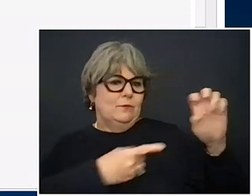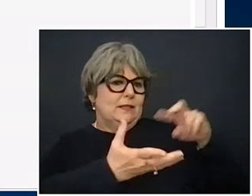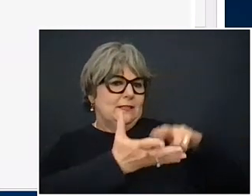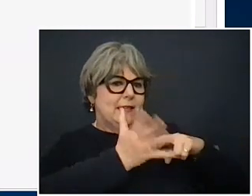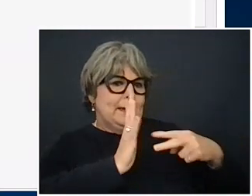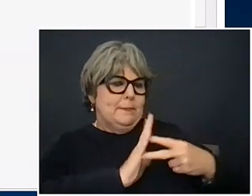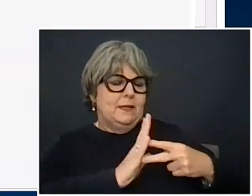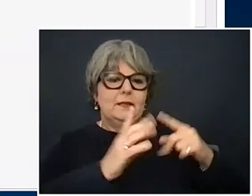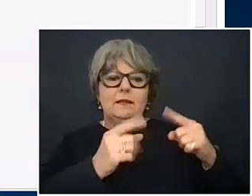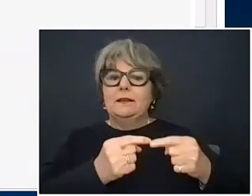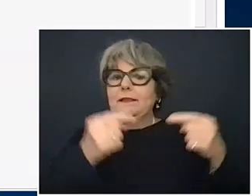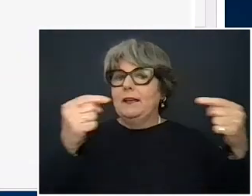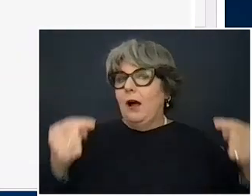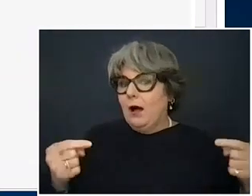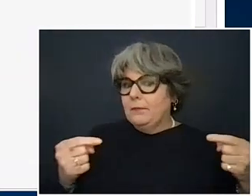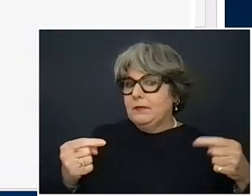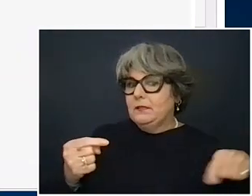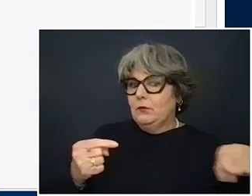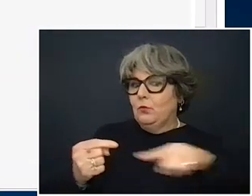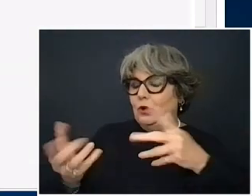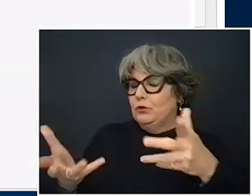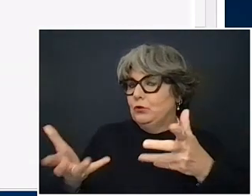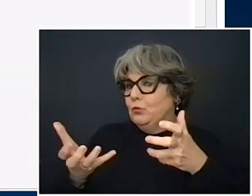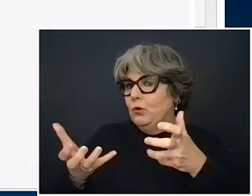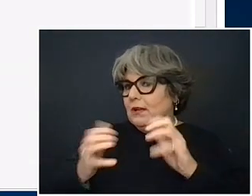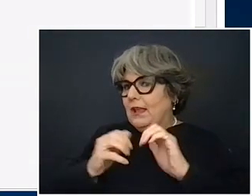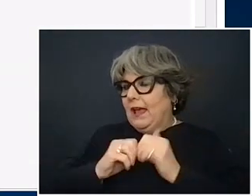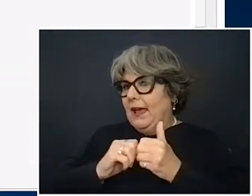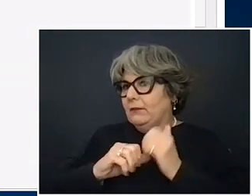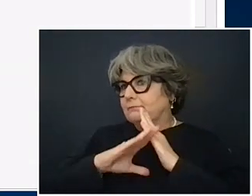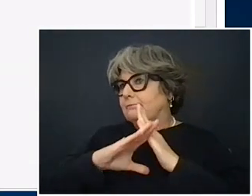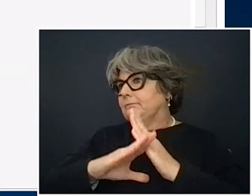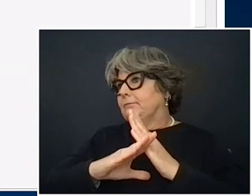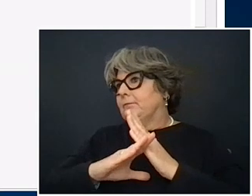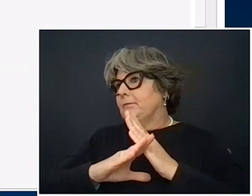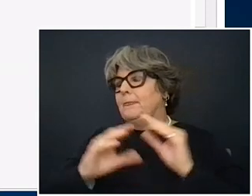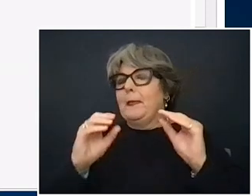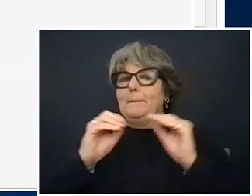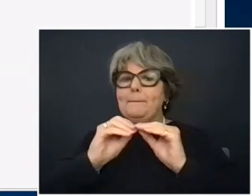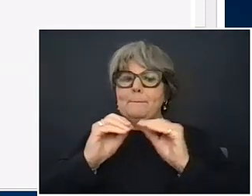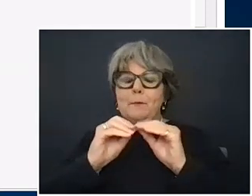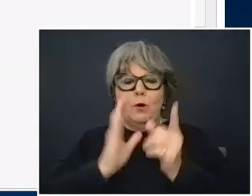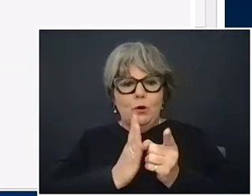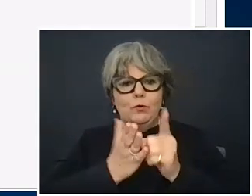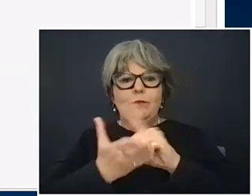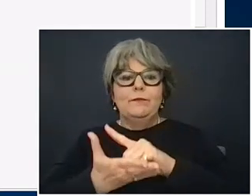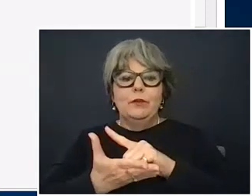what you want, which is, forcing greater review of the agency, the very agencies